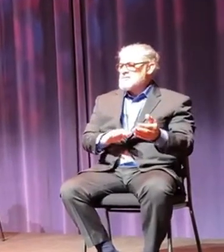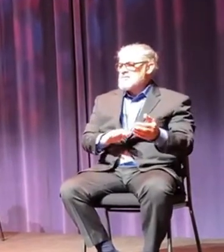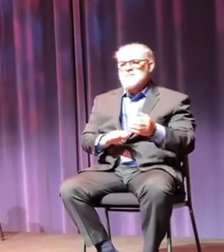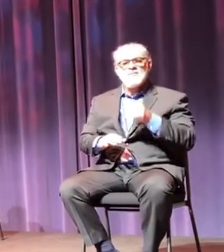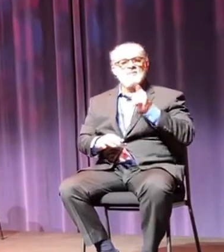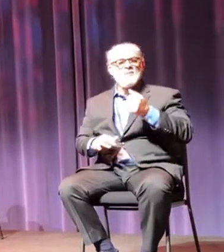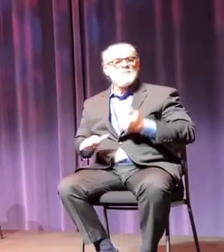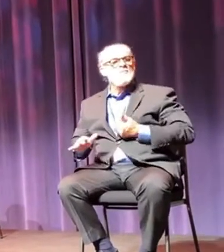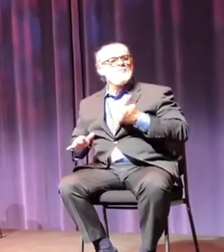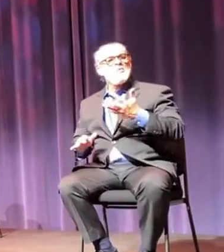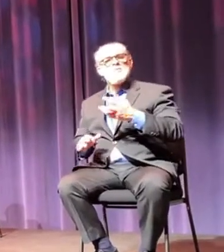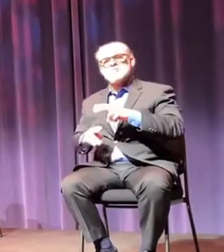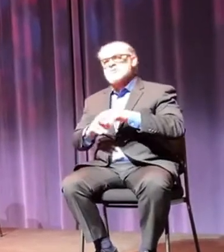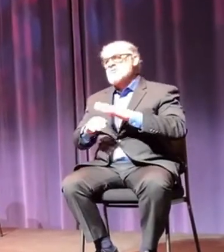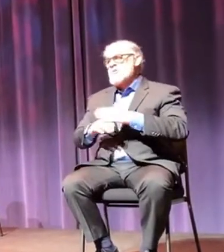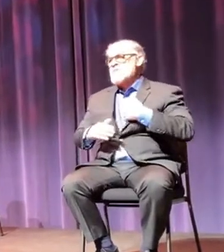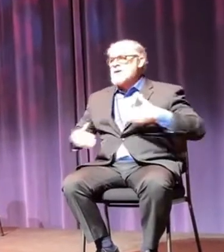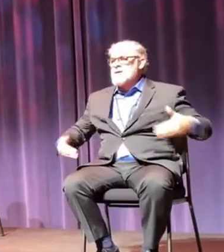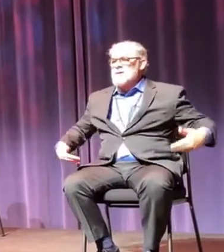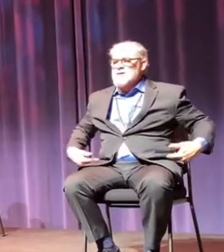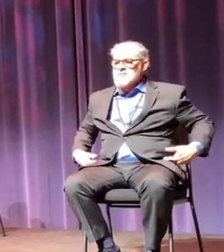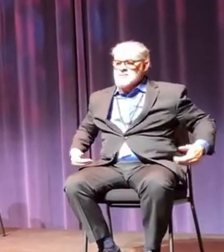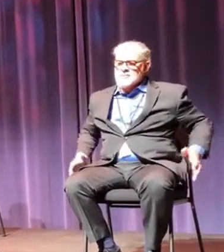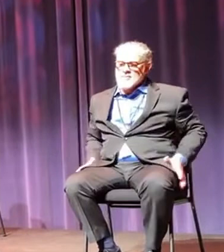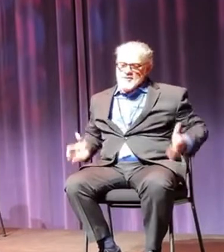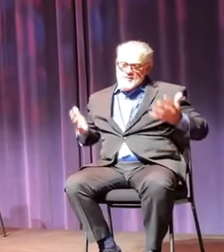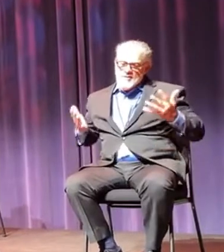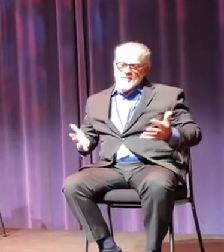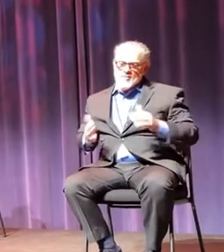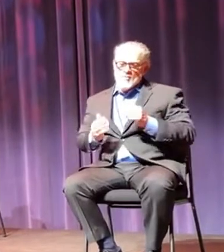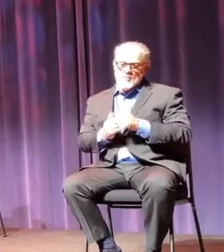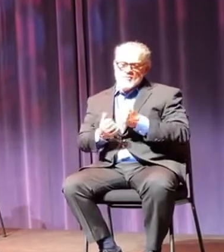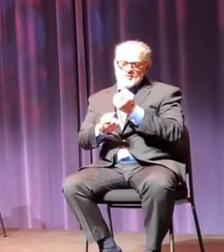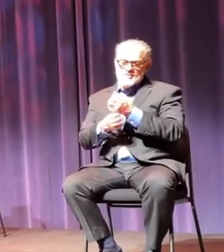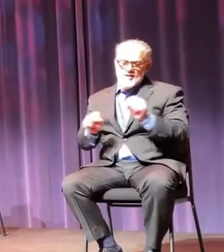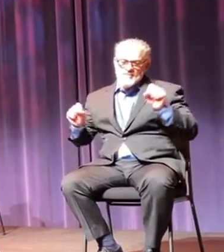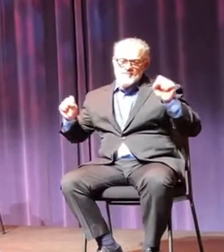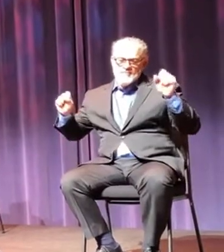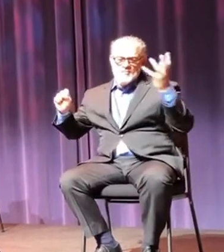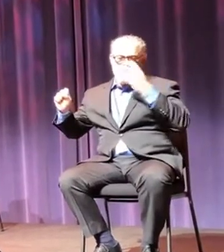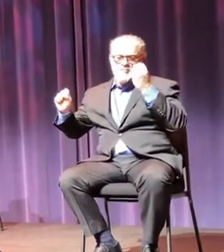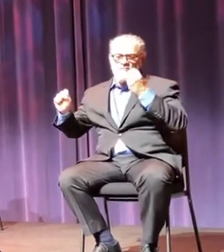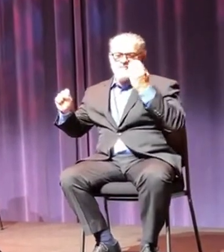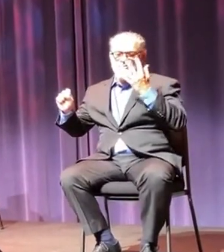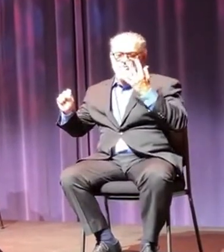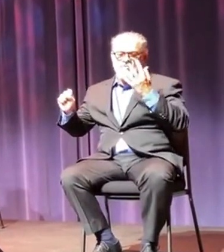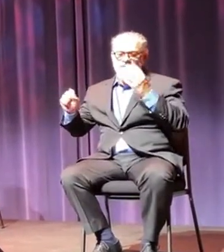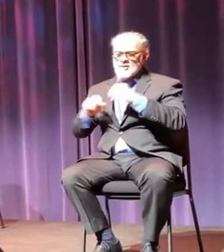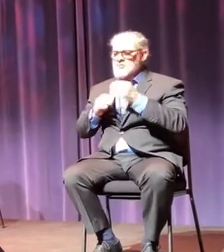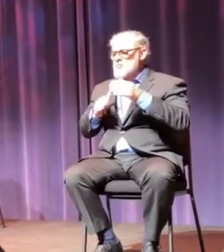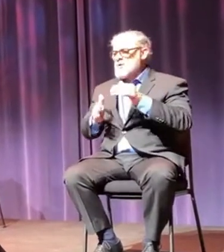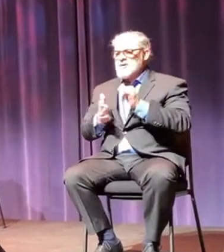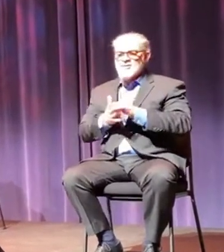The poem sits on my hips, heavy with salvation, beautiful in the way that a well machined